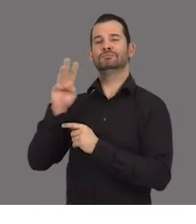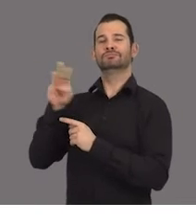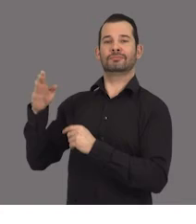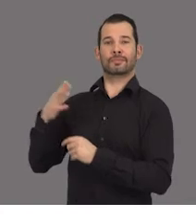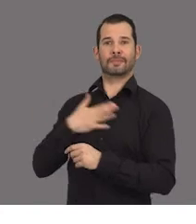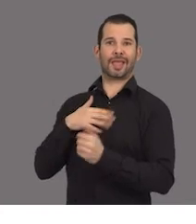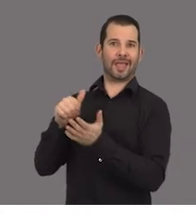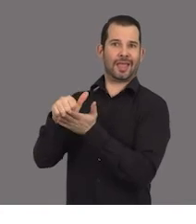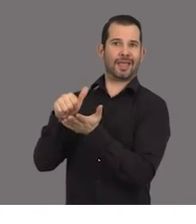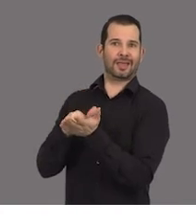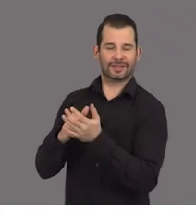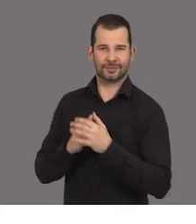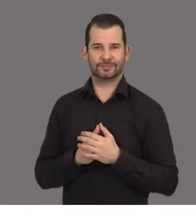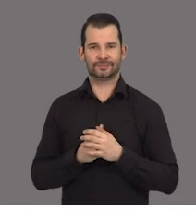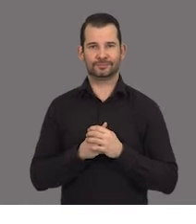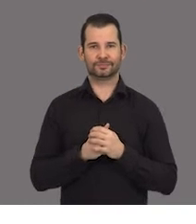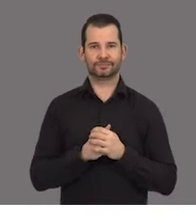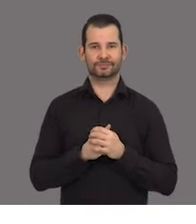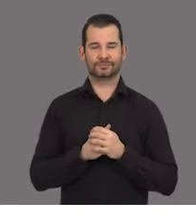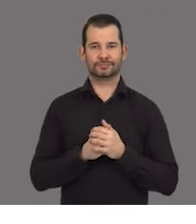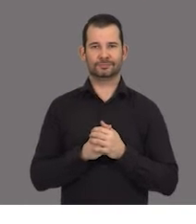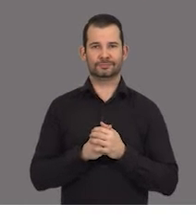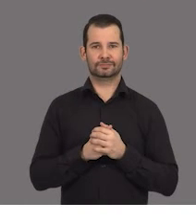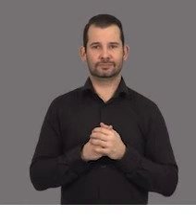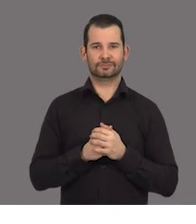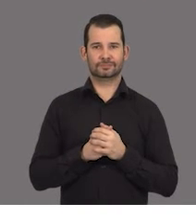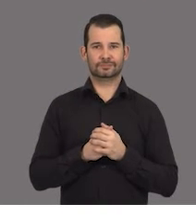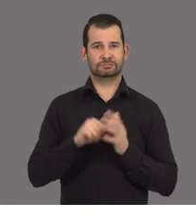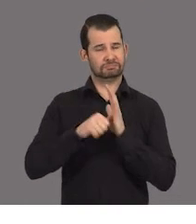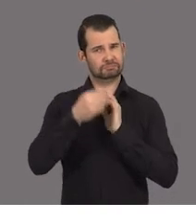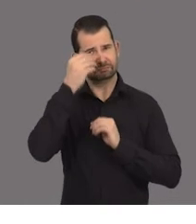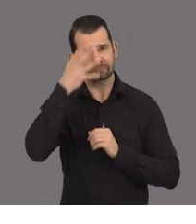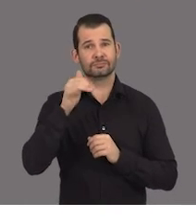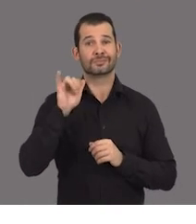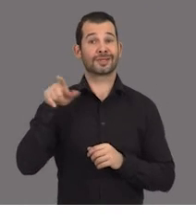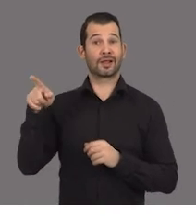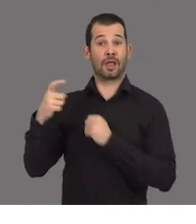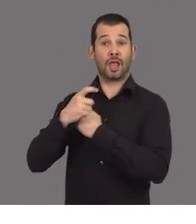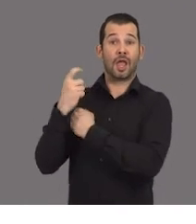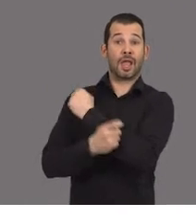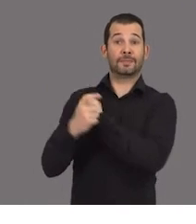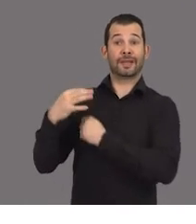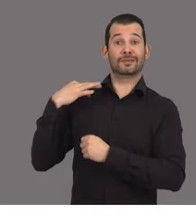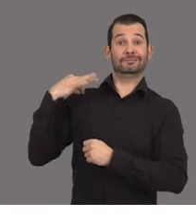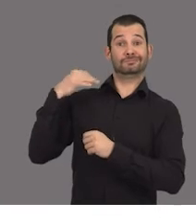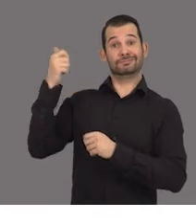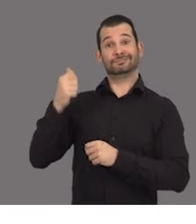Note that the automated benefits application is not available in the territory of Nunavut.